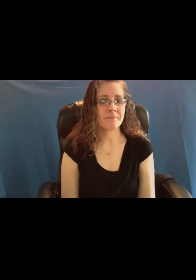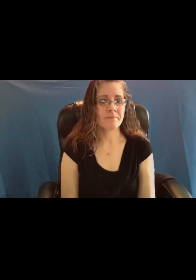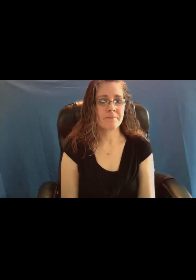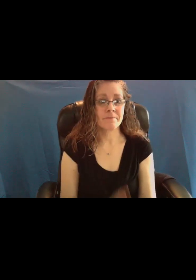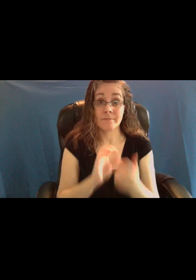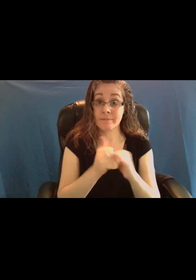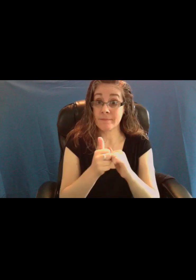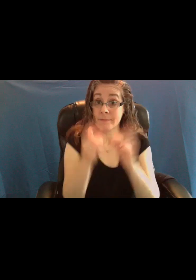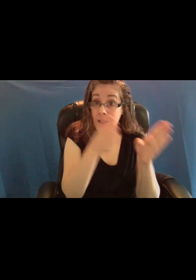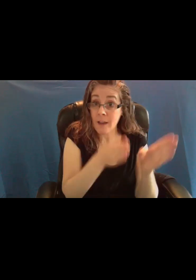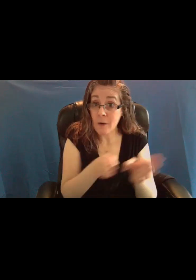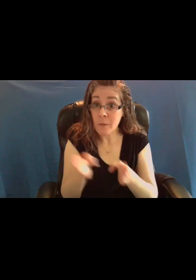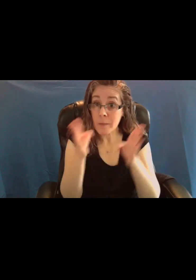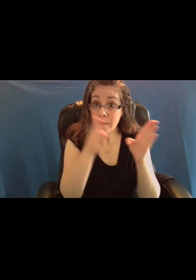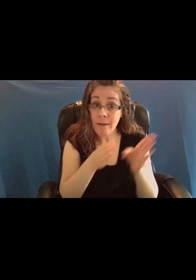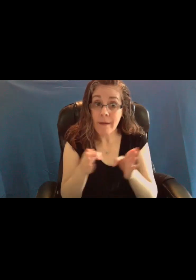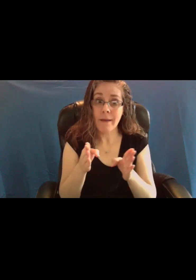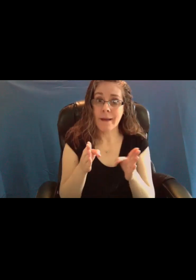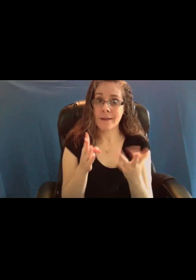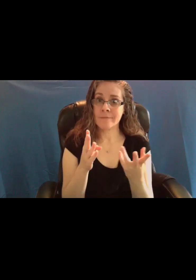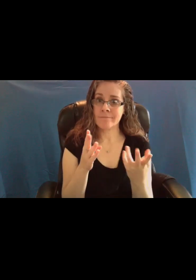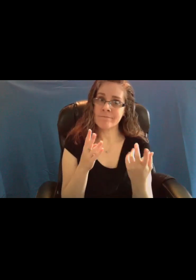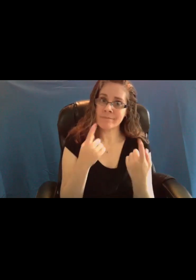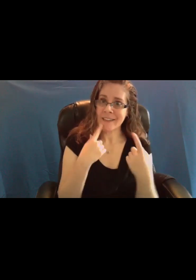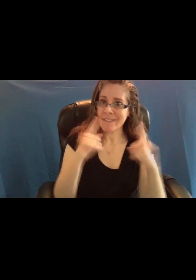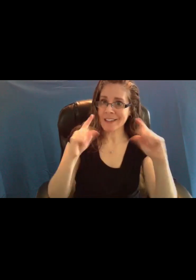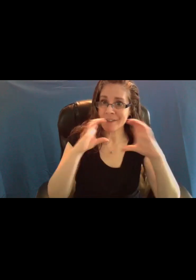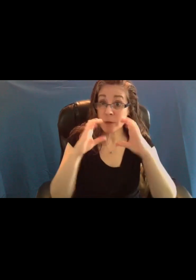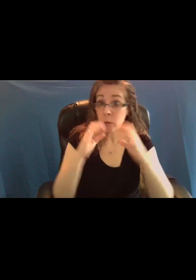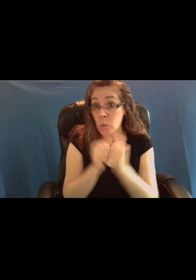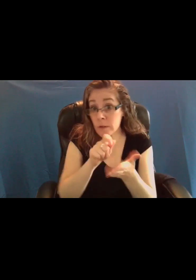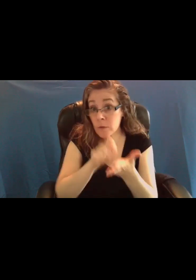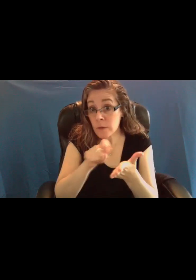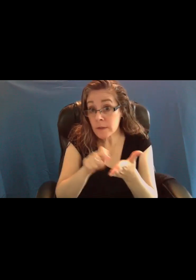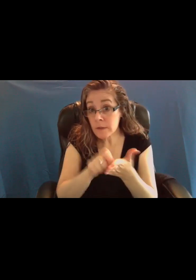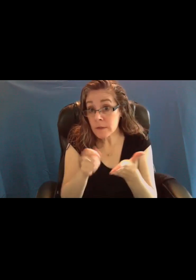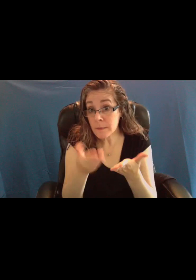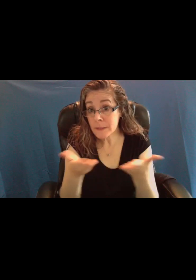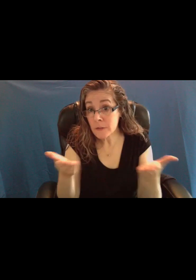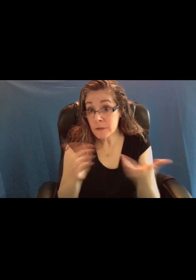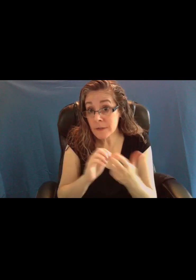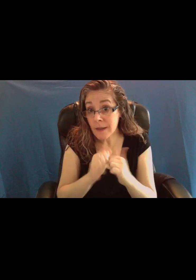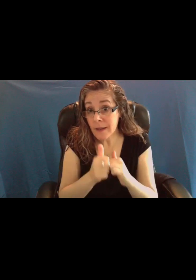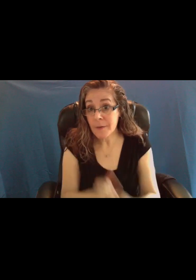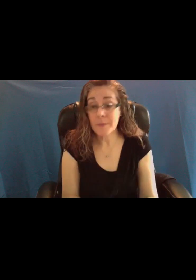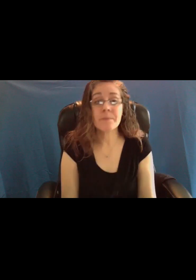would we plan for providing effective communication with printed and written materials. First, you can make commonly distributed